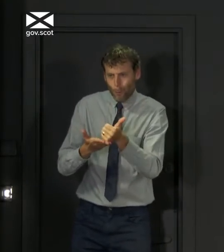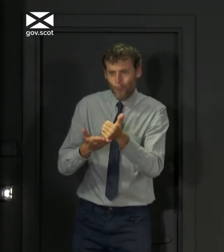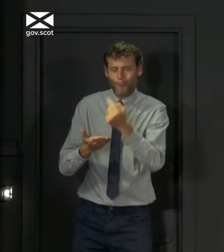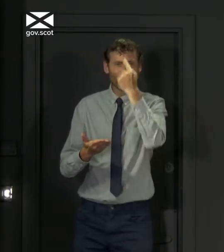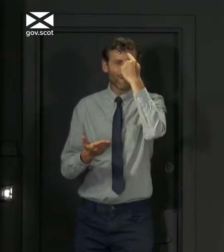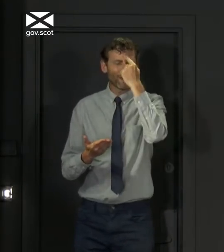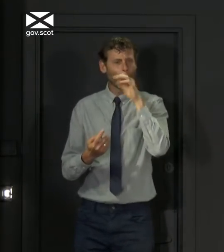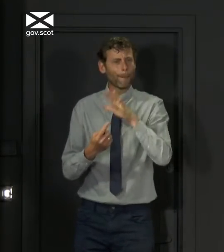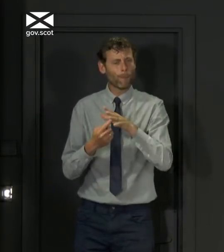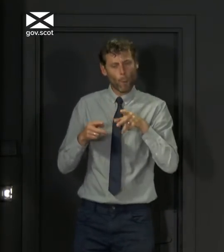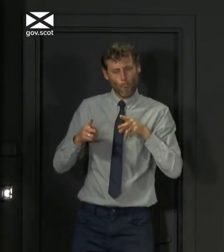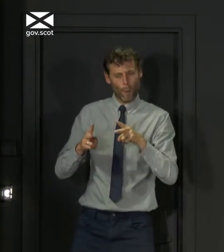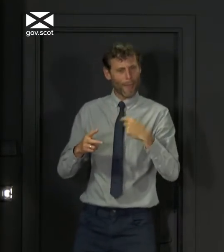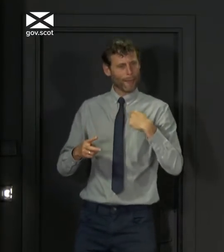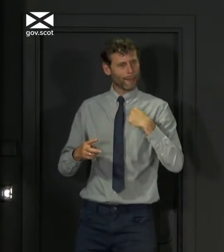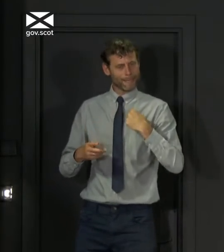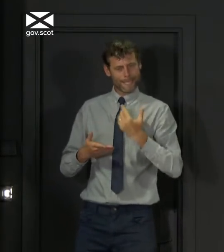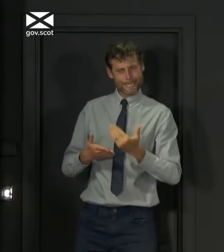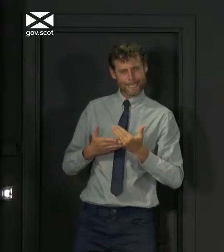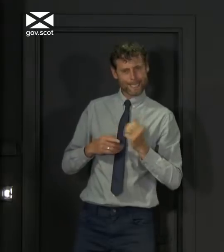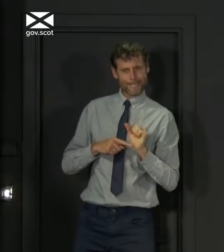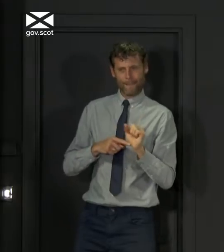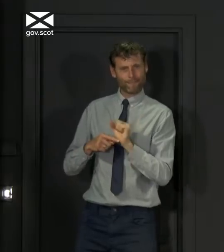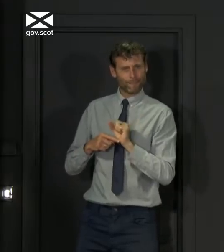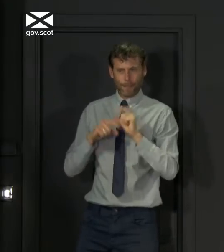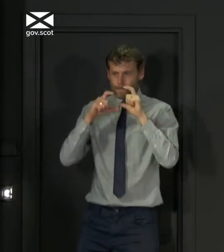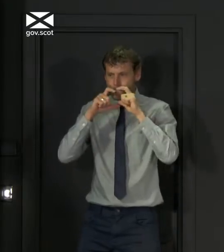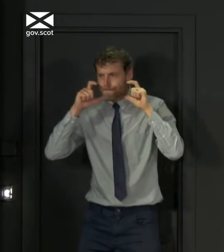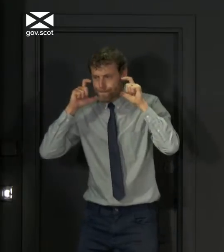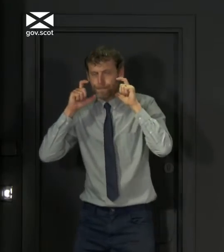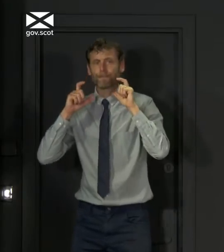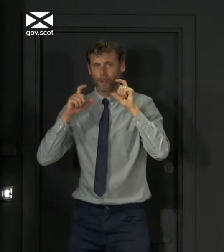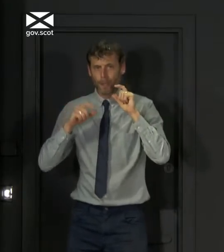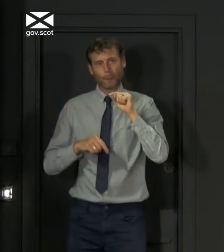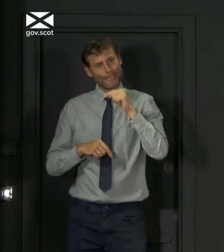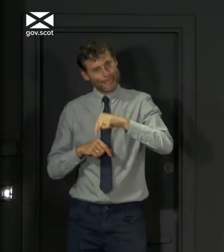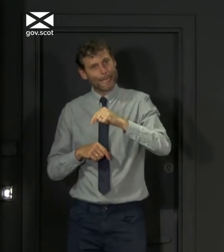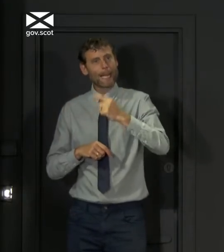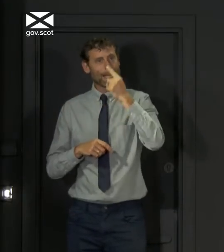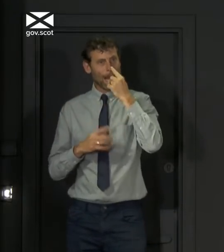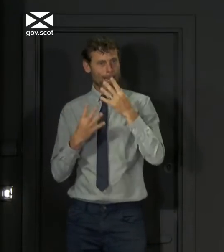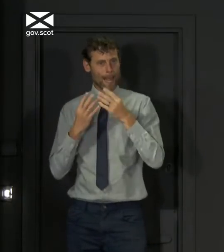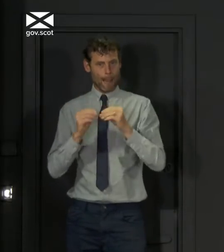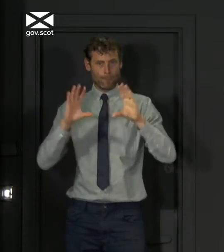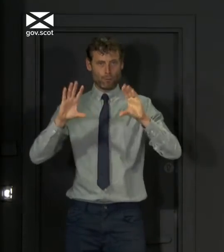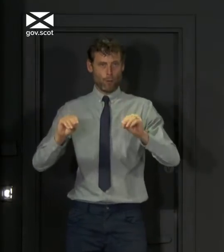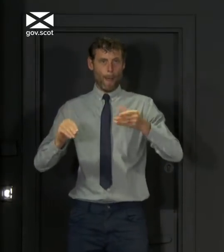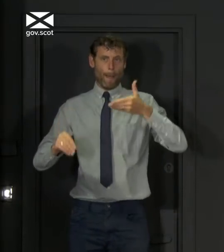this important step out of lockdown can be taken while we continue to suppress the virus.